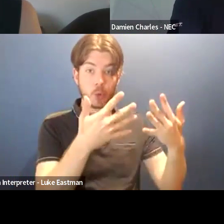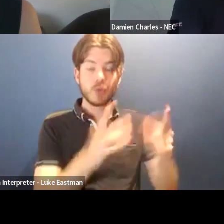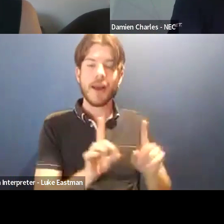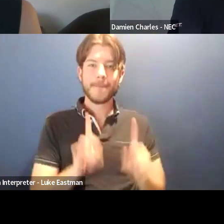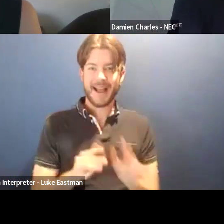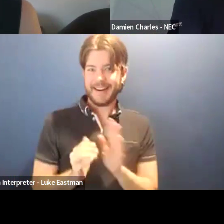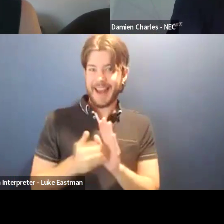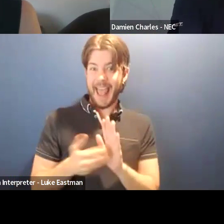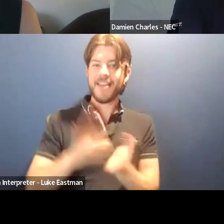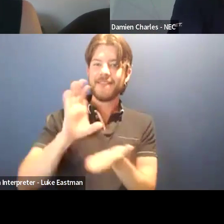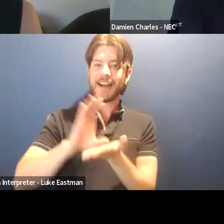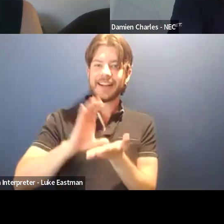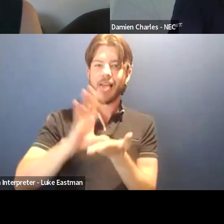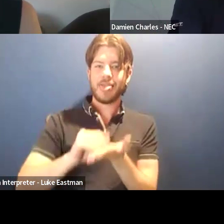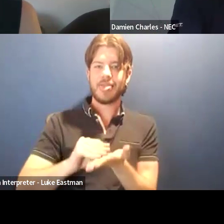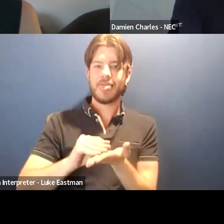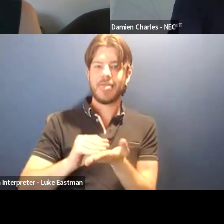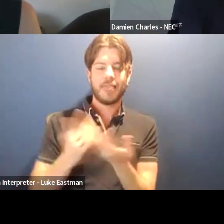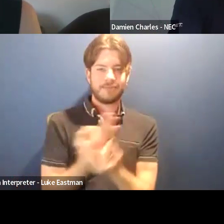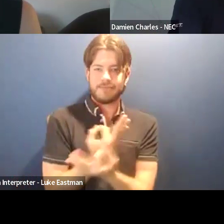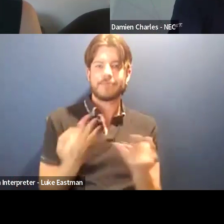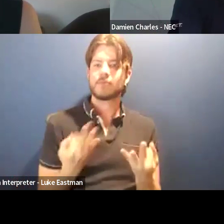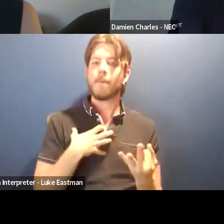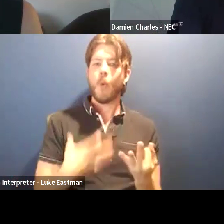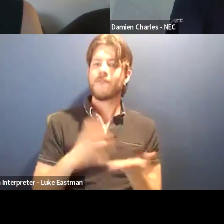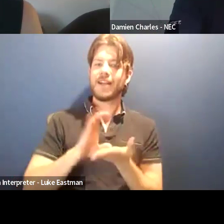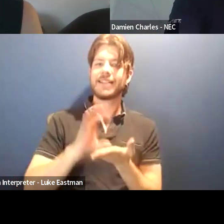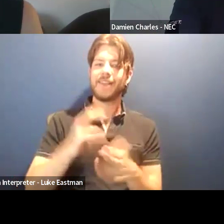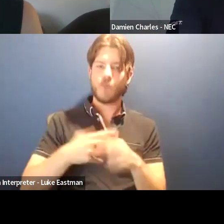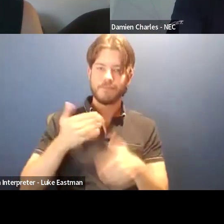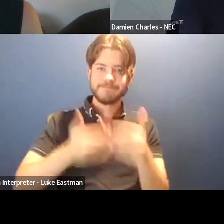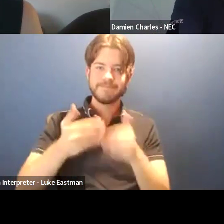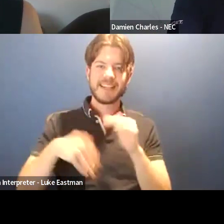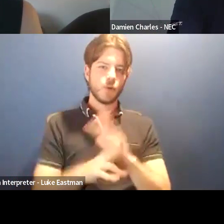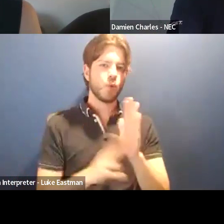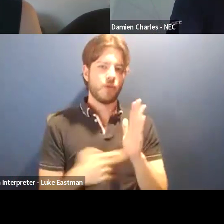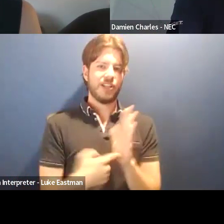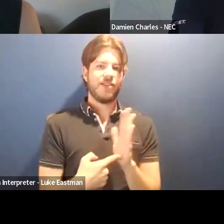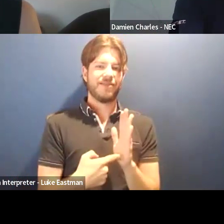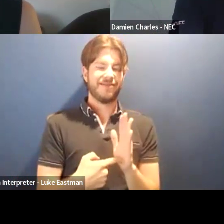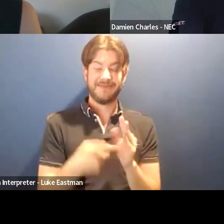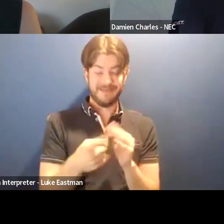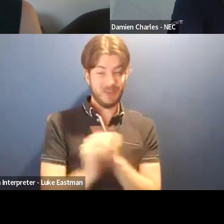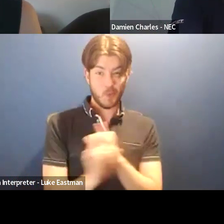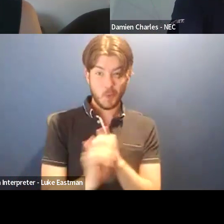funding to run that program in the Northern Territory and I think